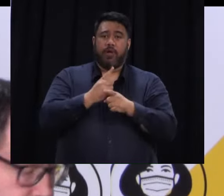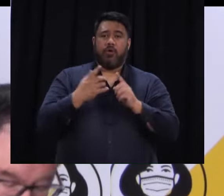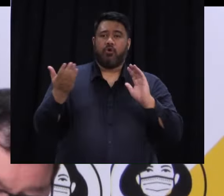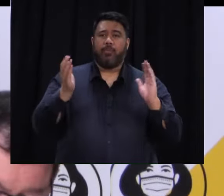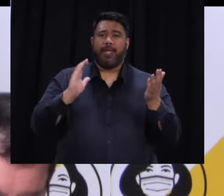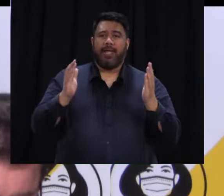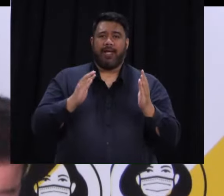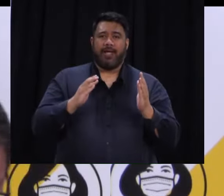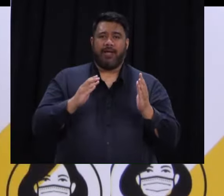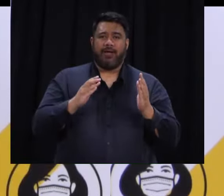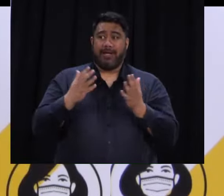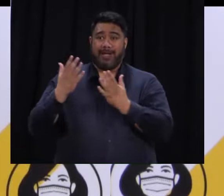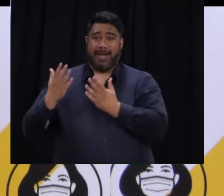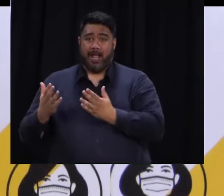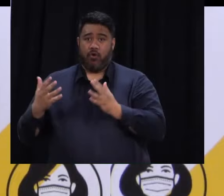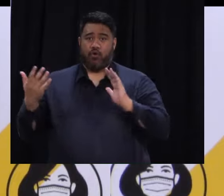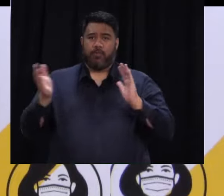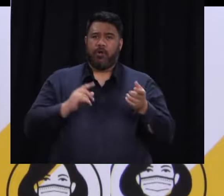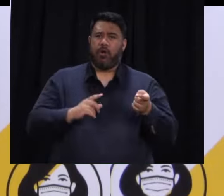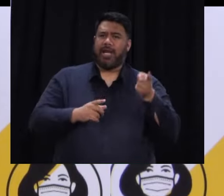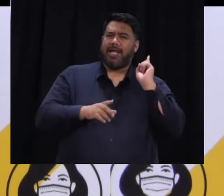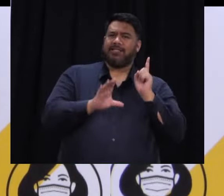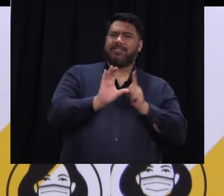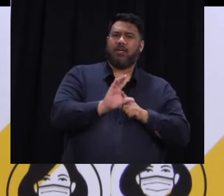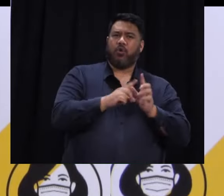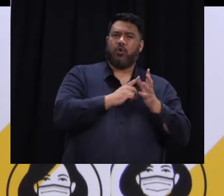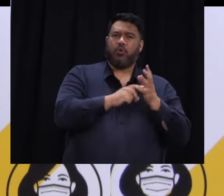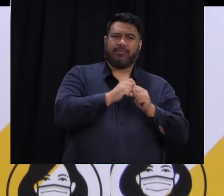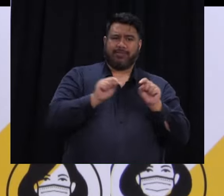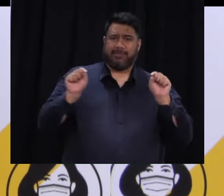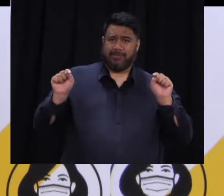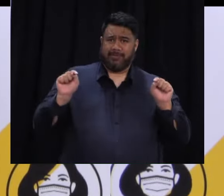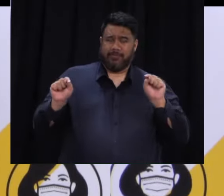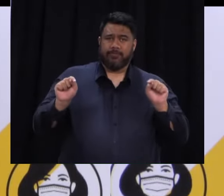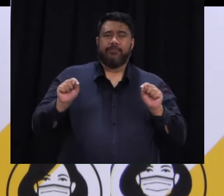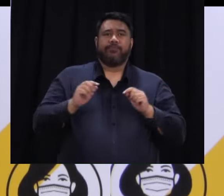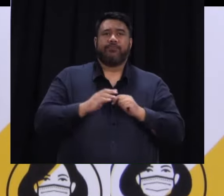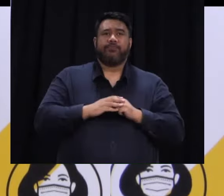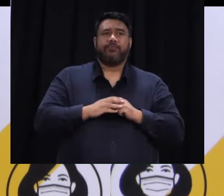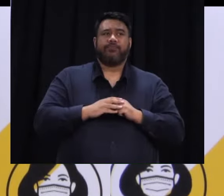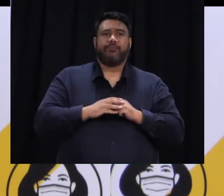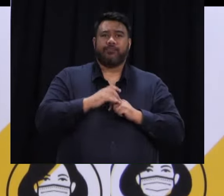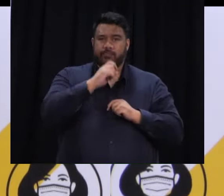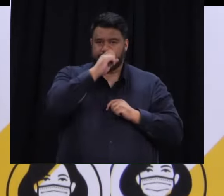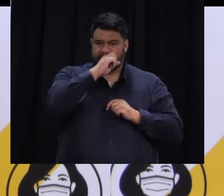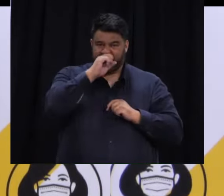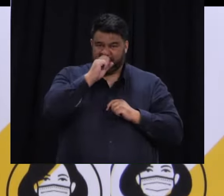I guess the other comment I would make just genre flekting on the comparison with August -